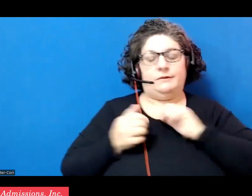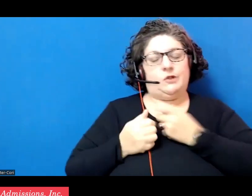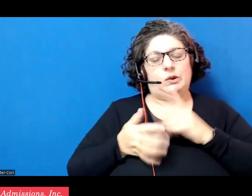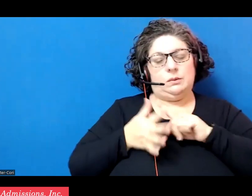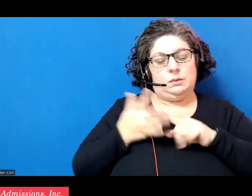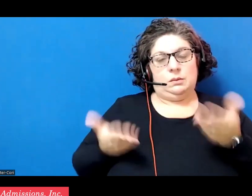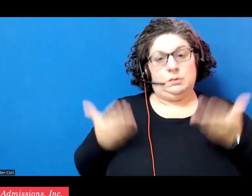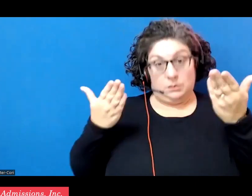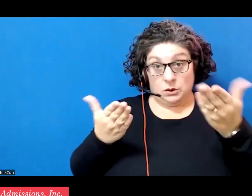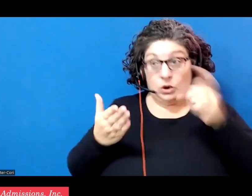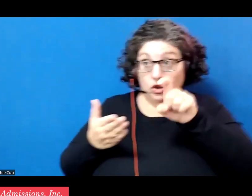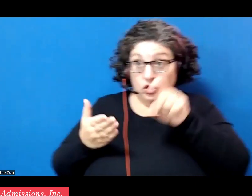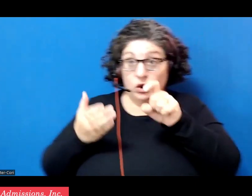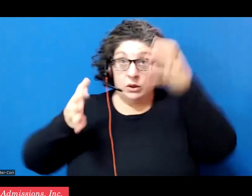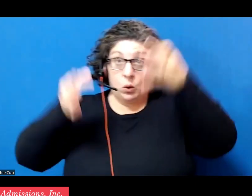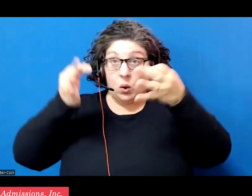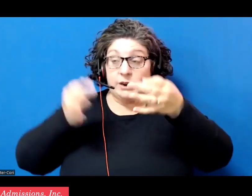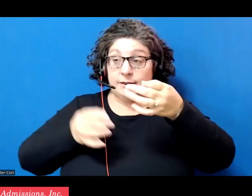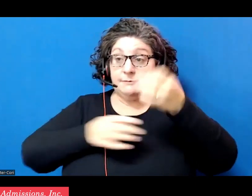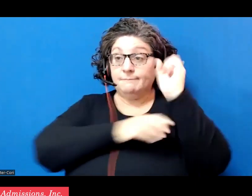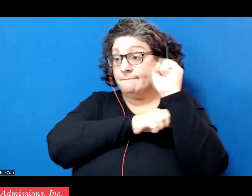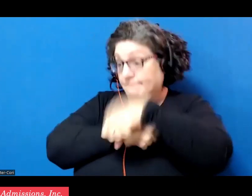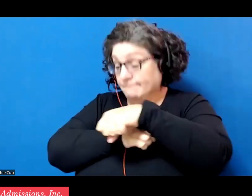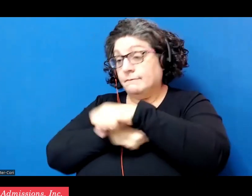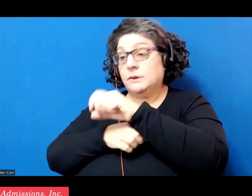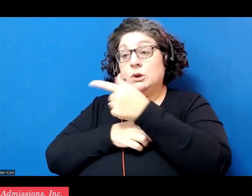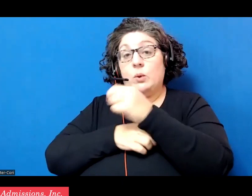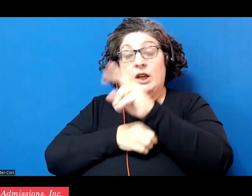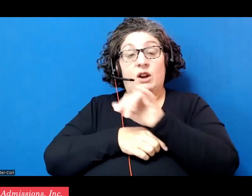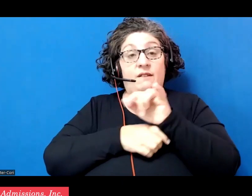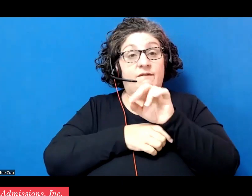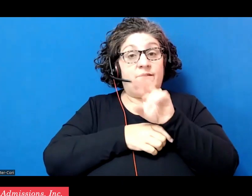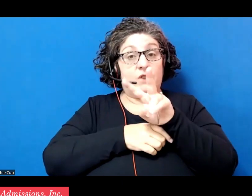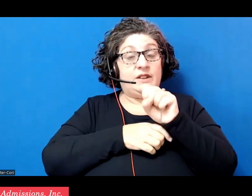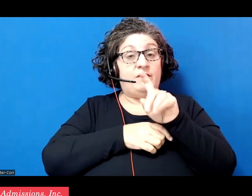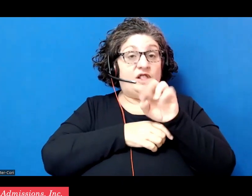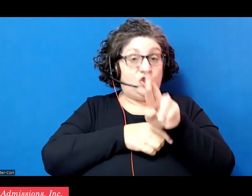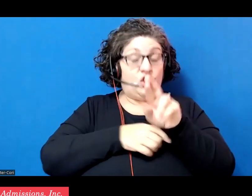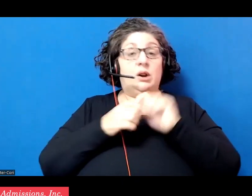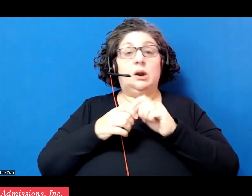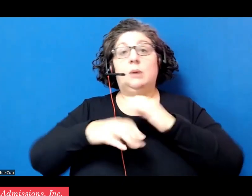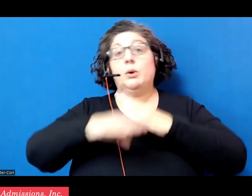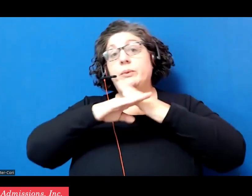Should the Court overrule Grutter versus Muller and institution of higher education of using